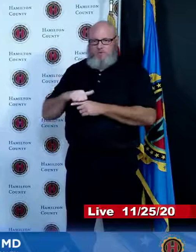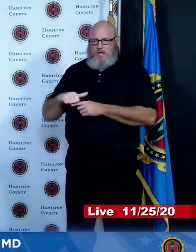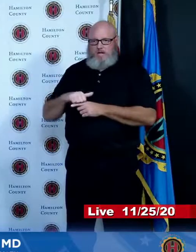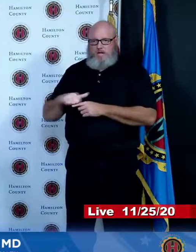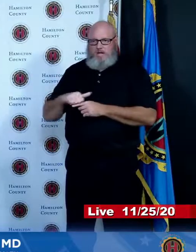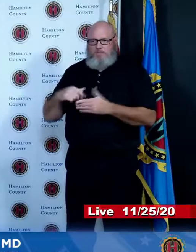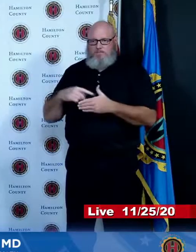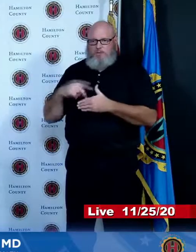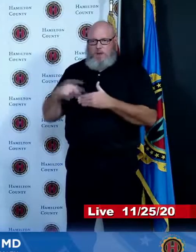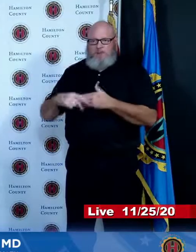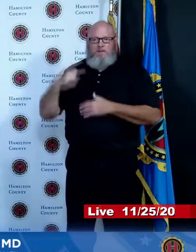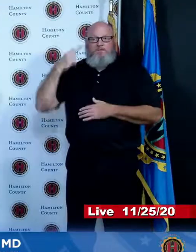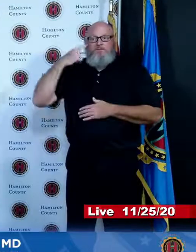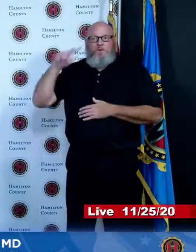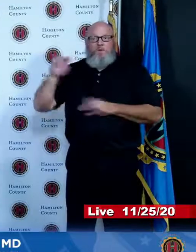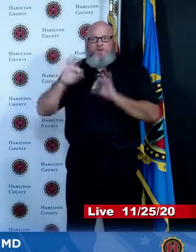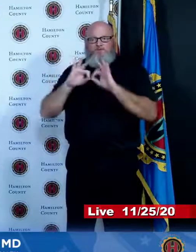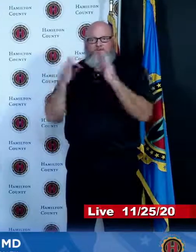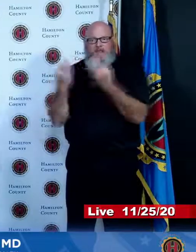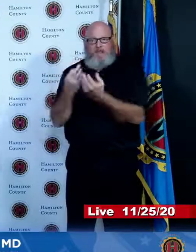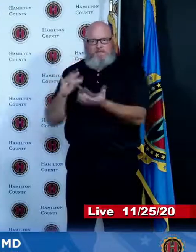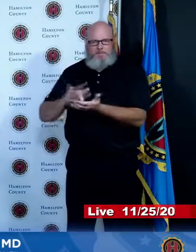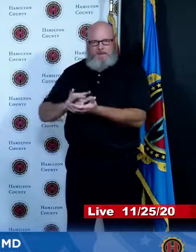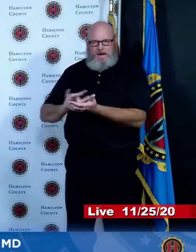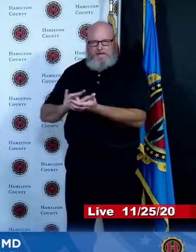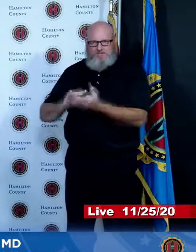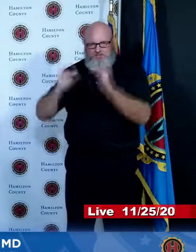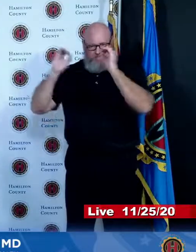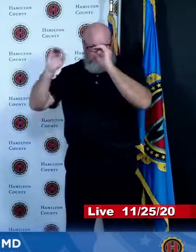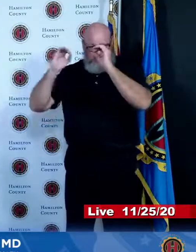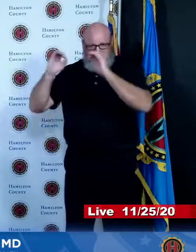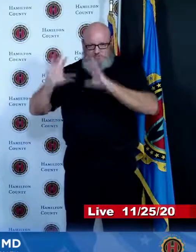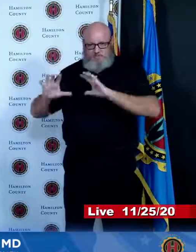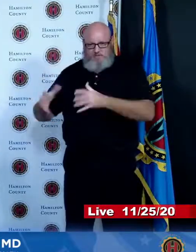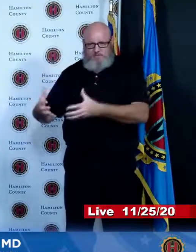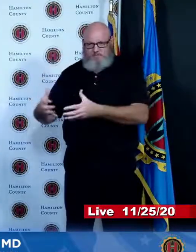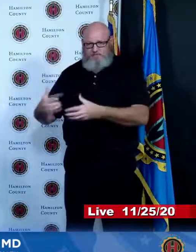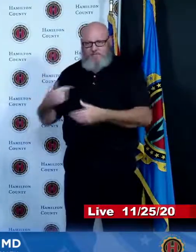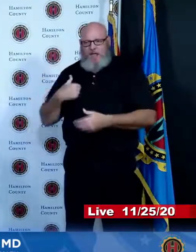although I am here in a kind of personal and and capacity and not